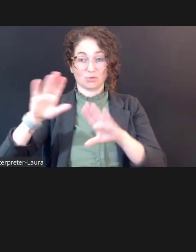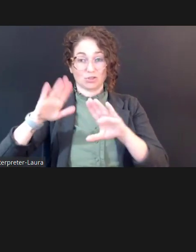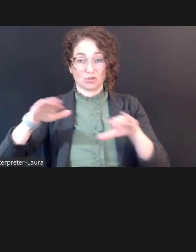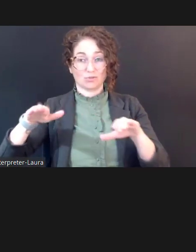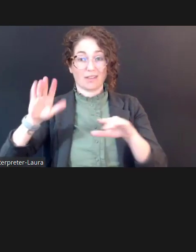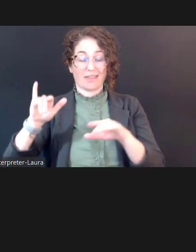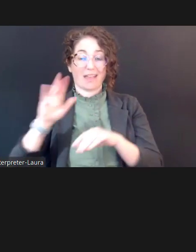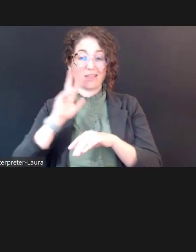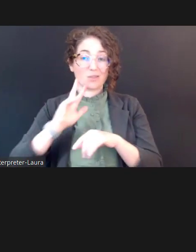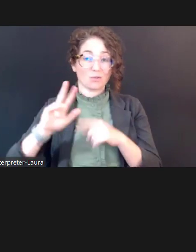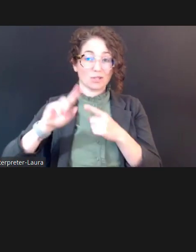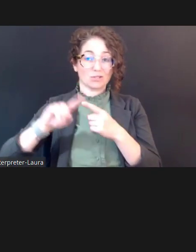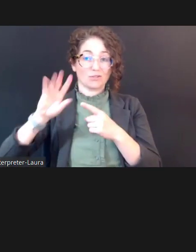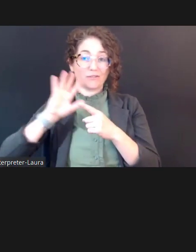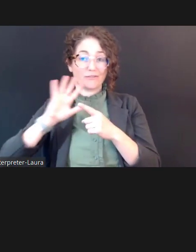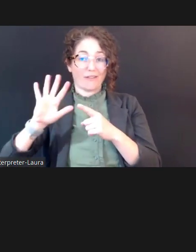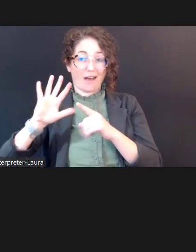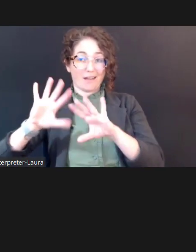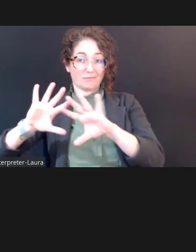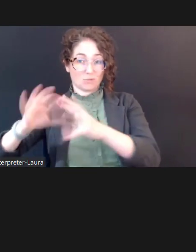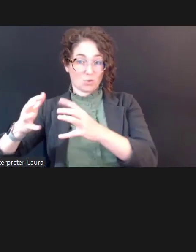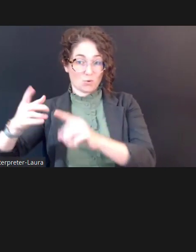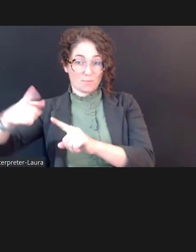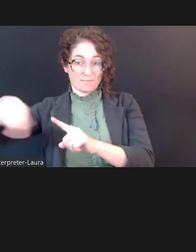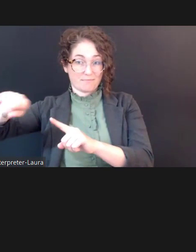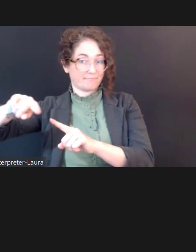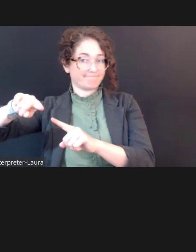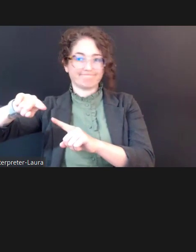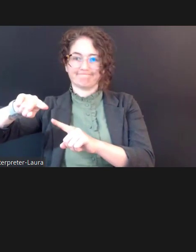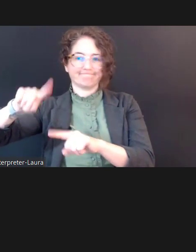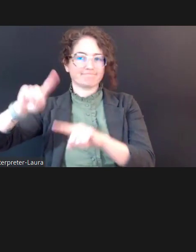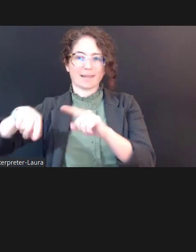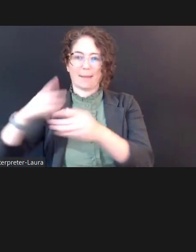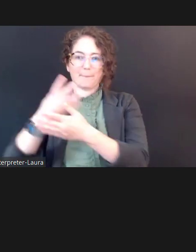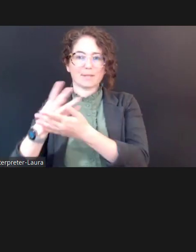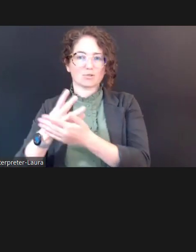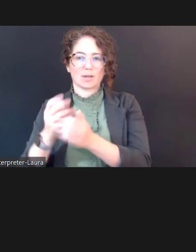age group can't be screened with this methodology because they are